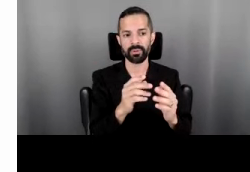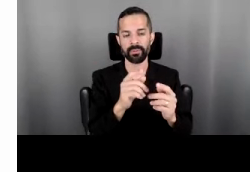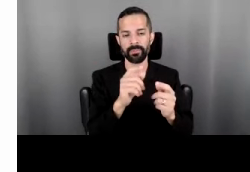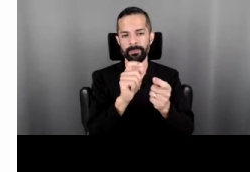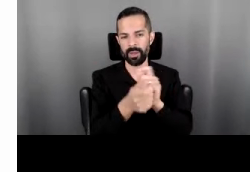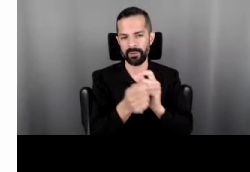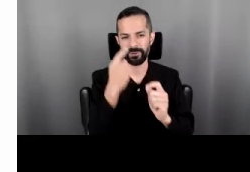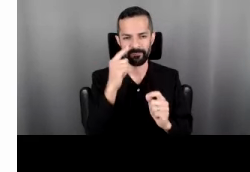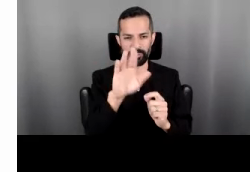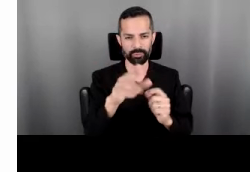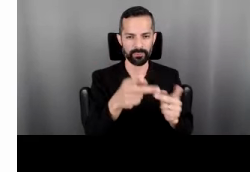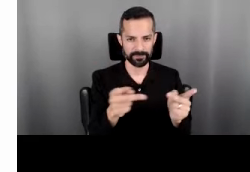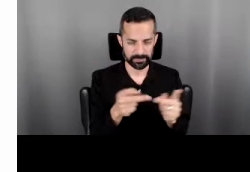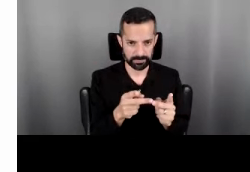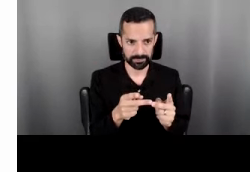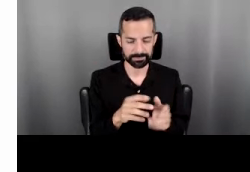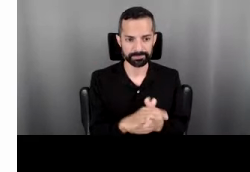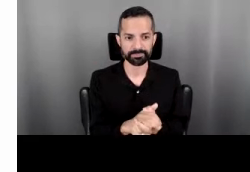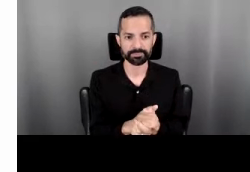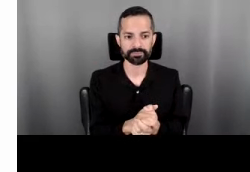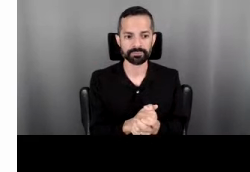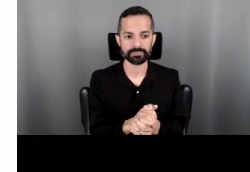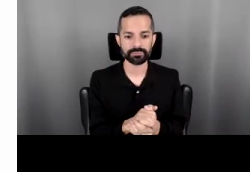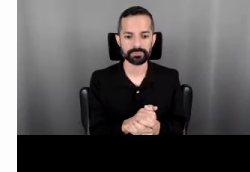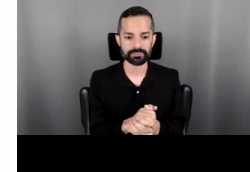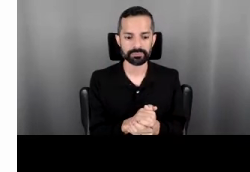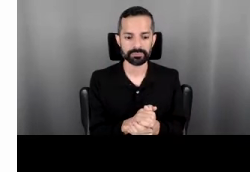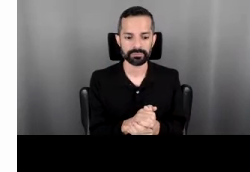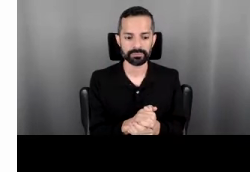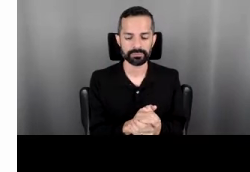that you wanted to